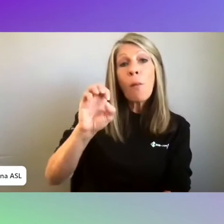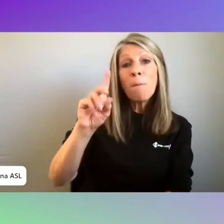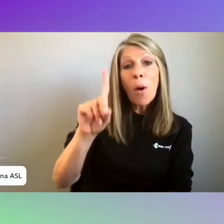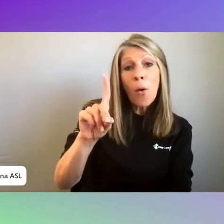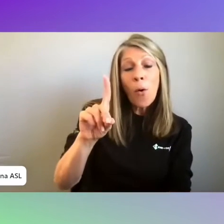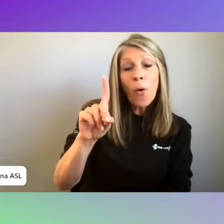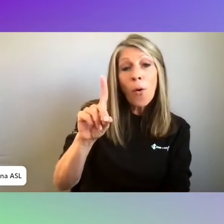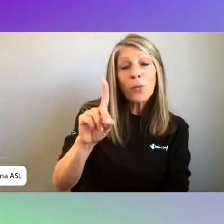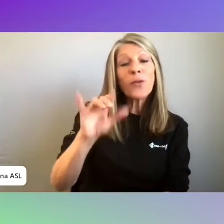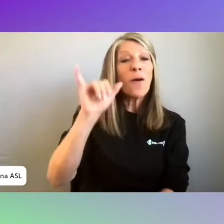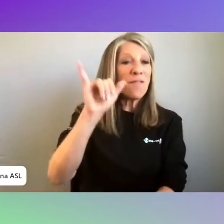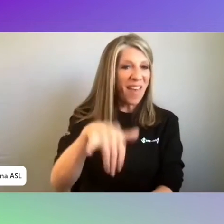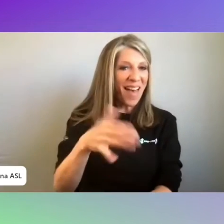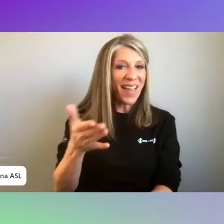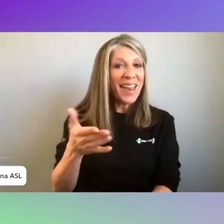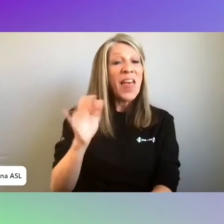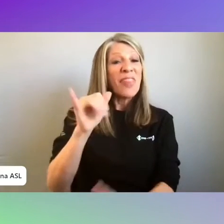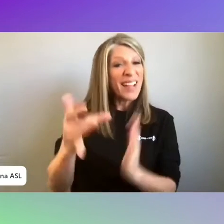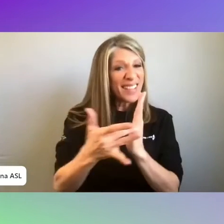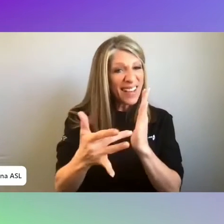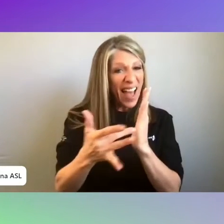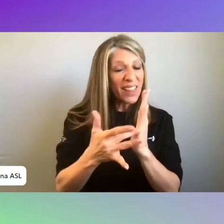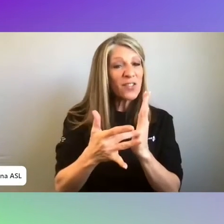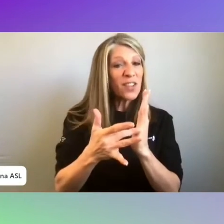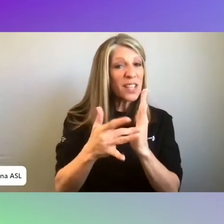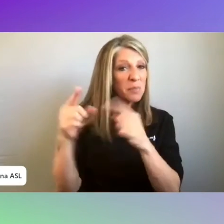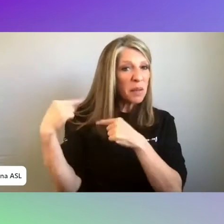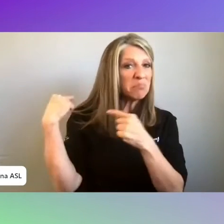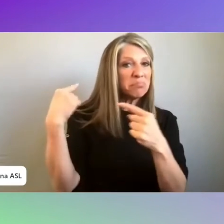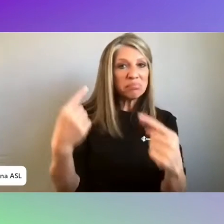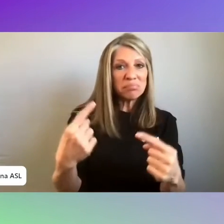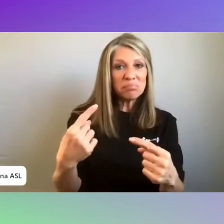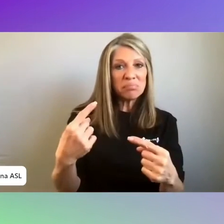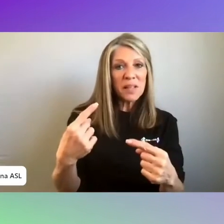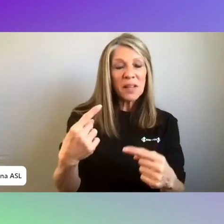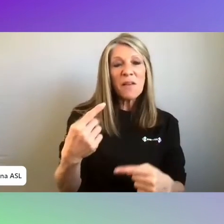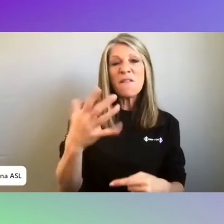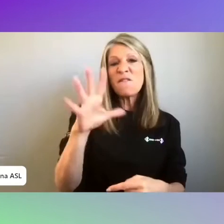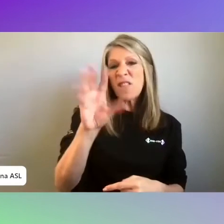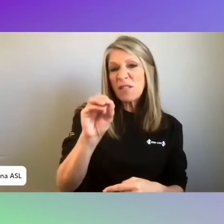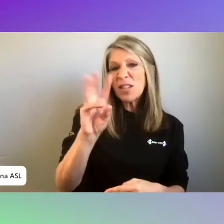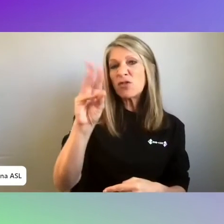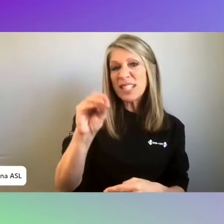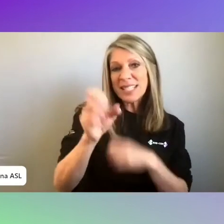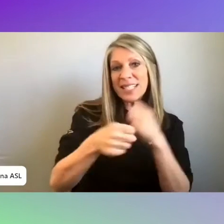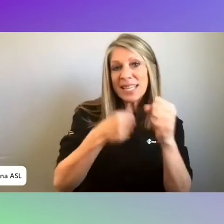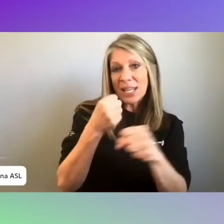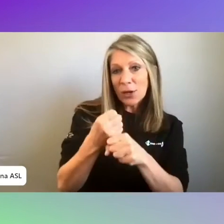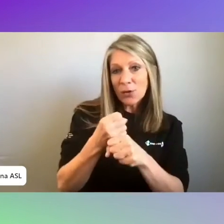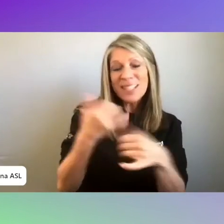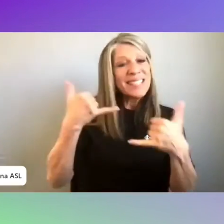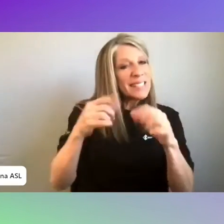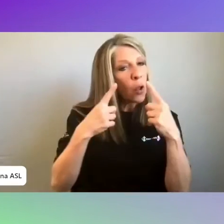that up and at the same time create a vacuum seal, creating a view table mold the the tactile graphic period